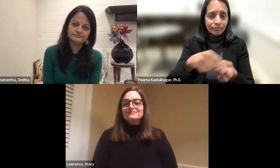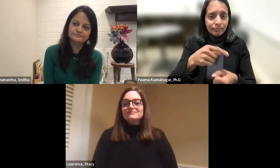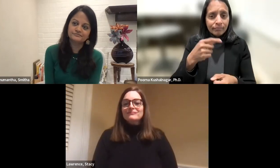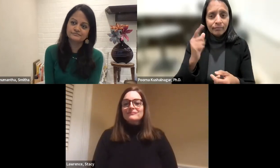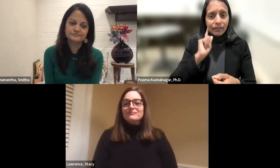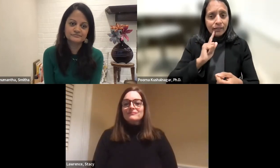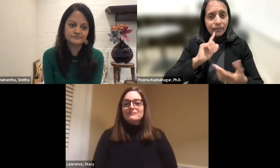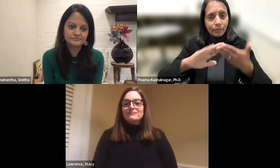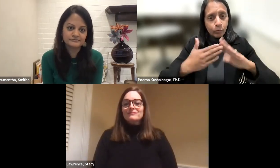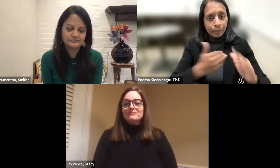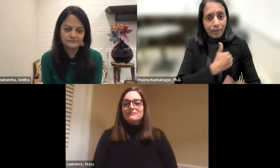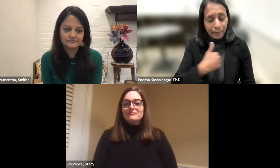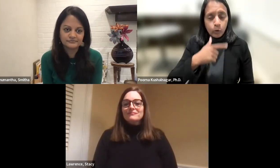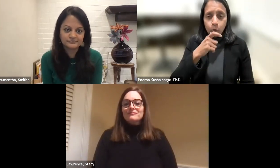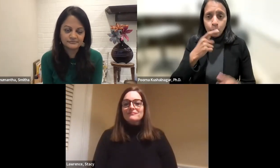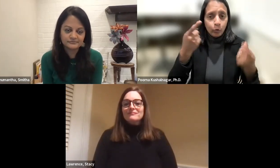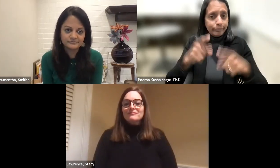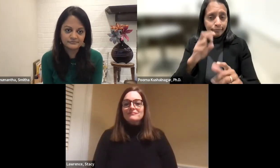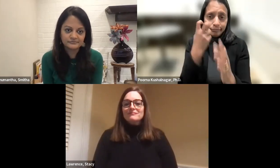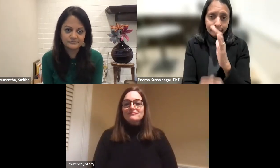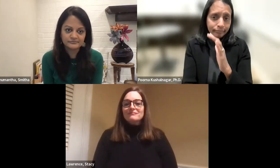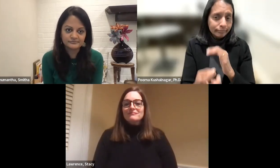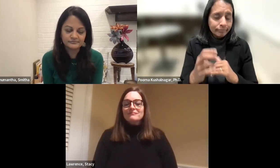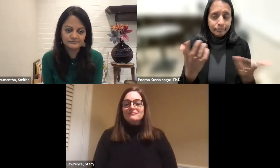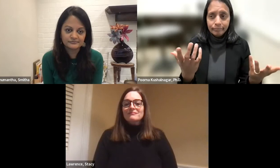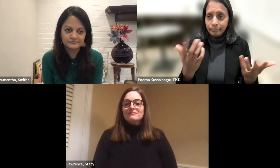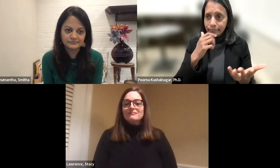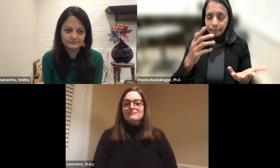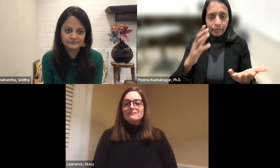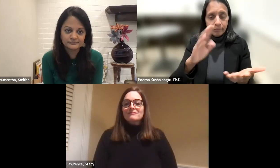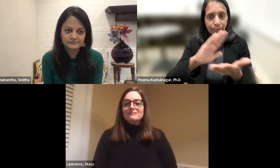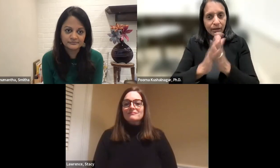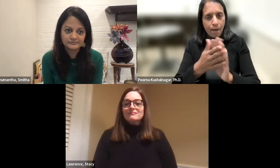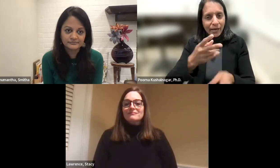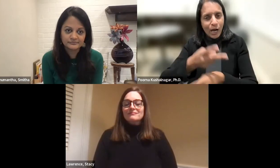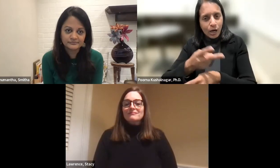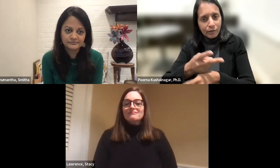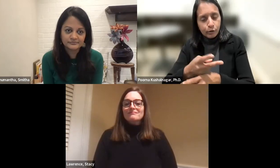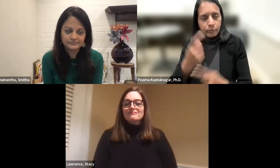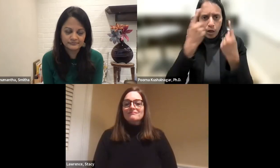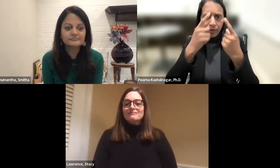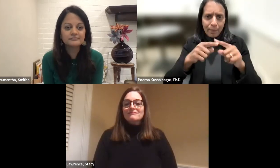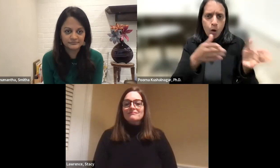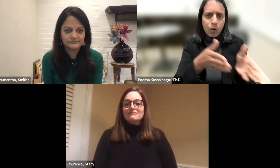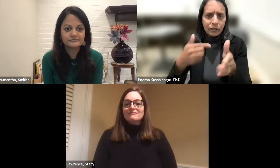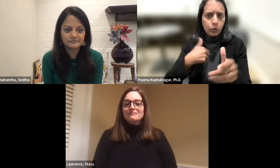Hopefully, it inspired all of you to be able to support one another and to support other people